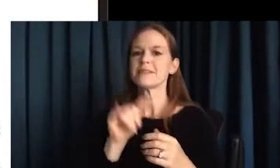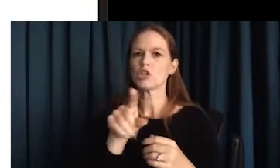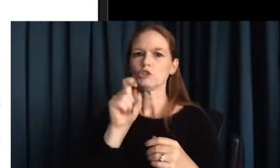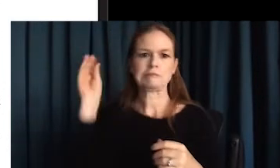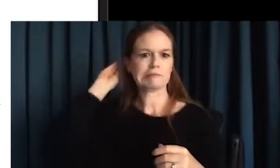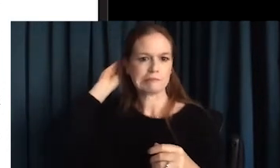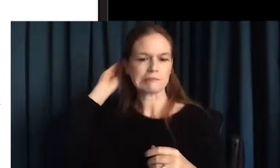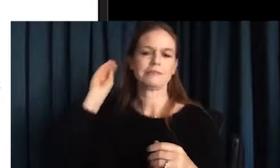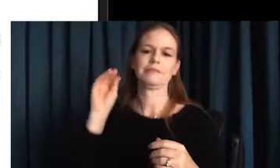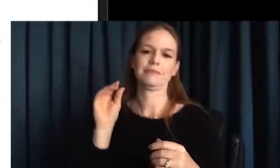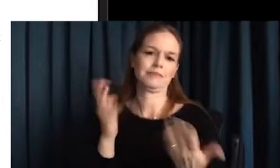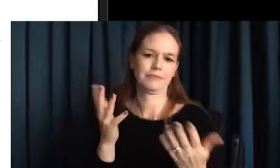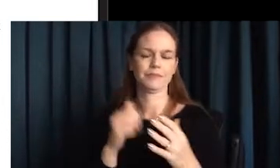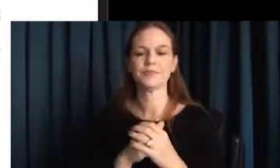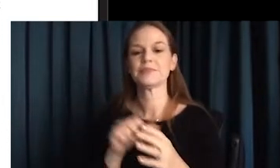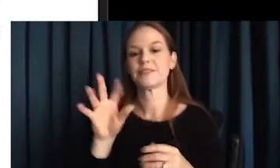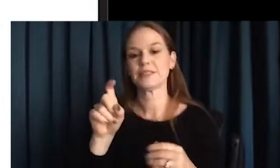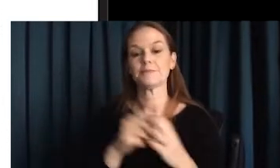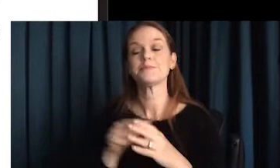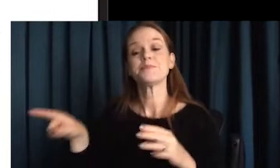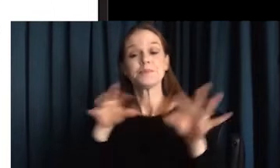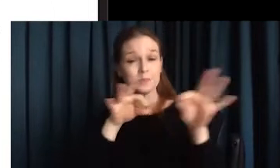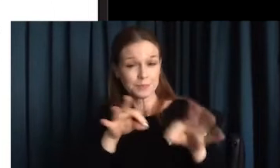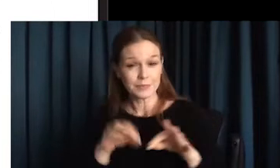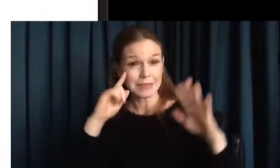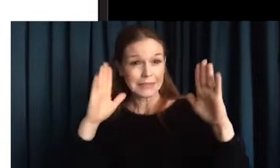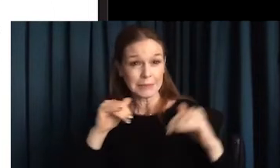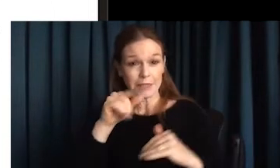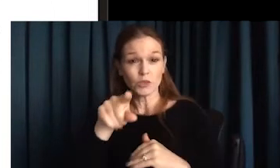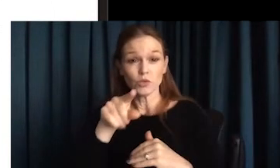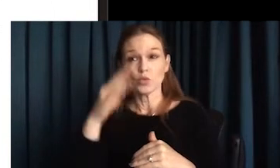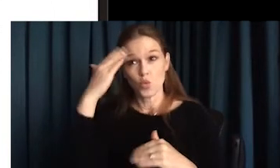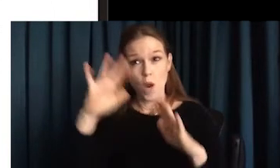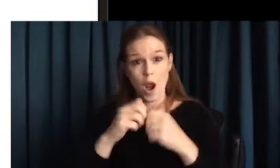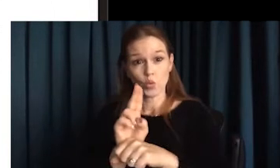He tells you that he expects you to get acquainted with Canvas, which is the main online platform